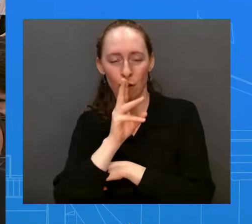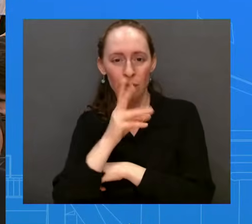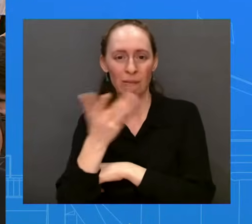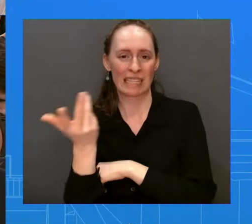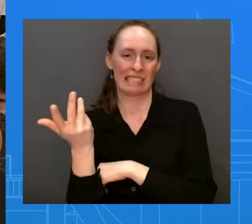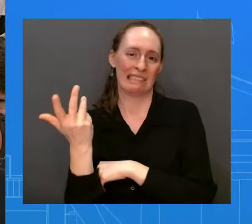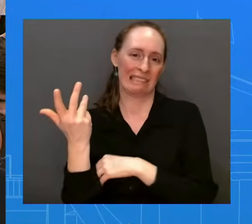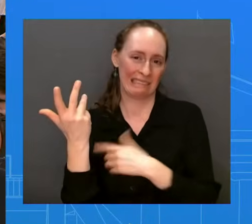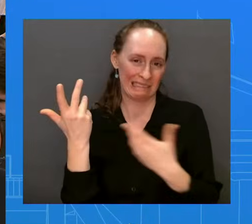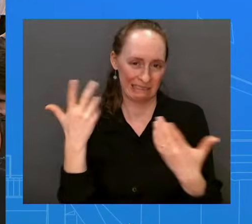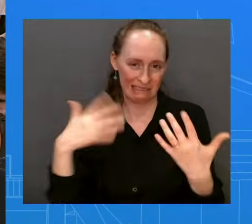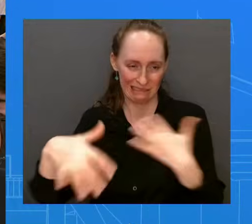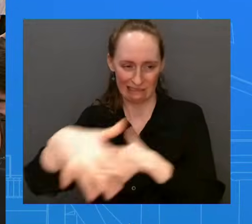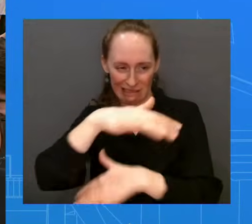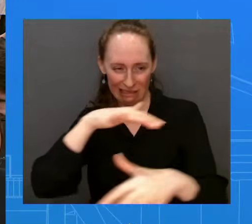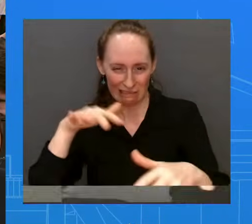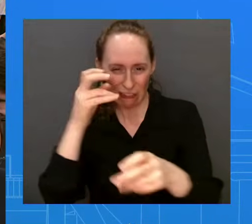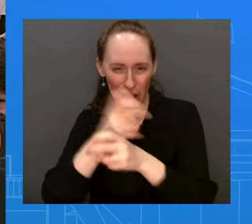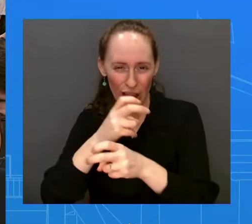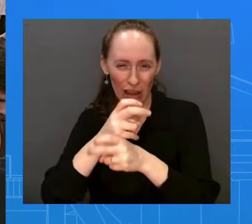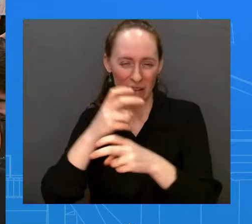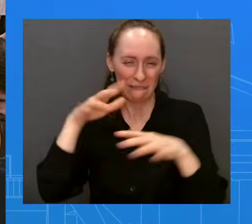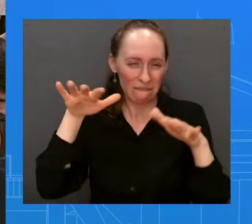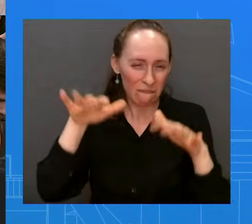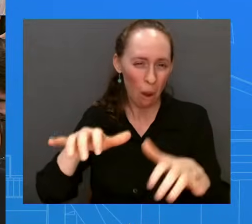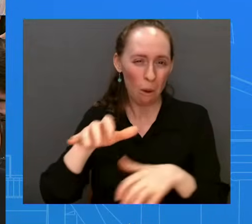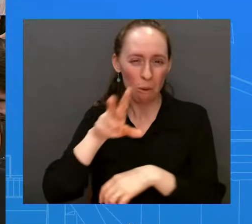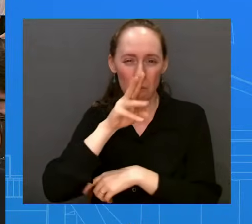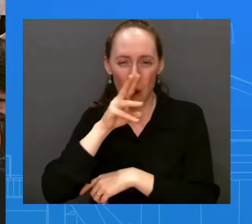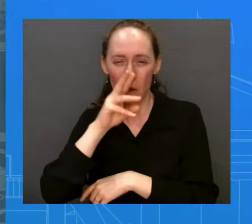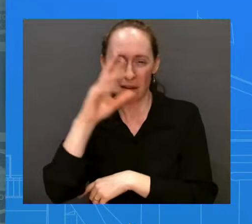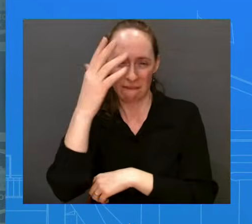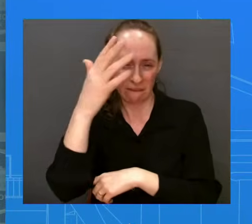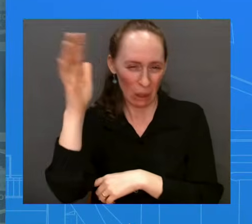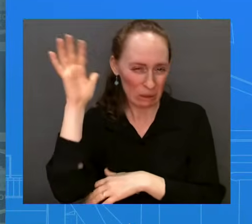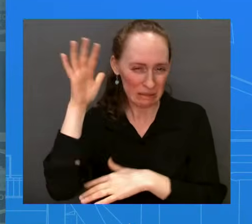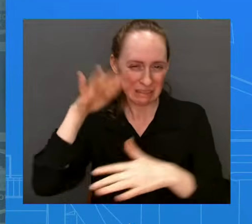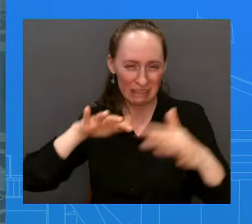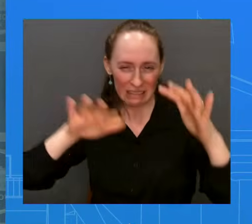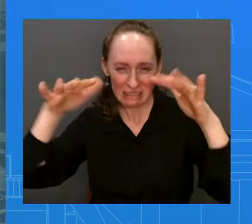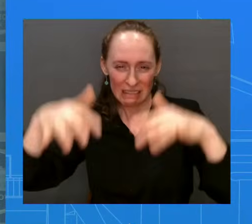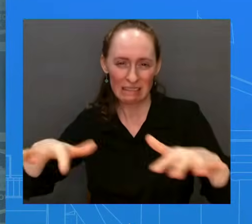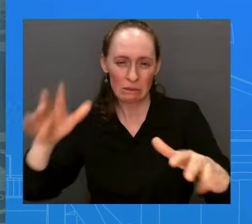to really get an idea of what these objects were? Mr. Kirby: We won't know until we get on site to see,